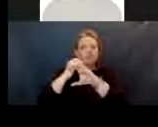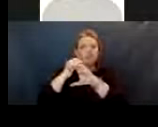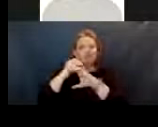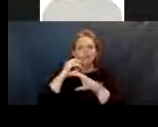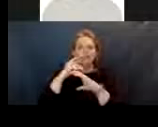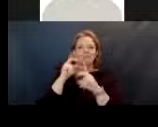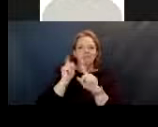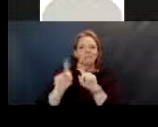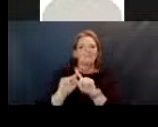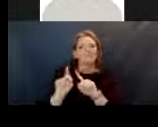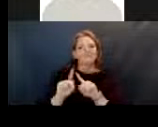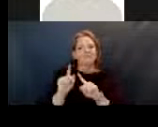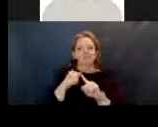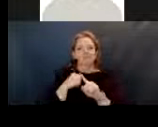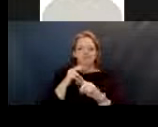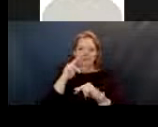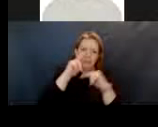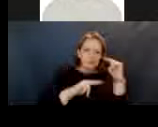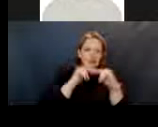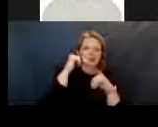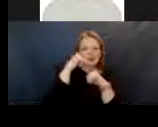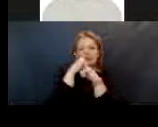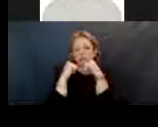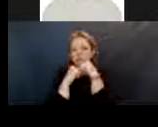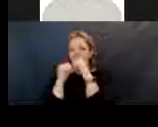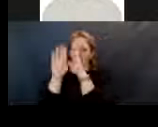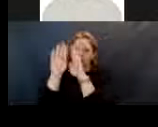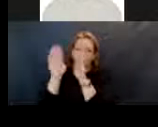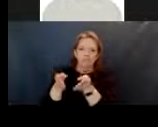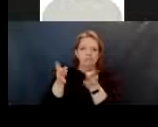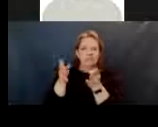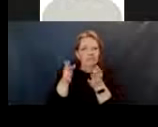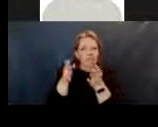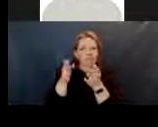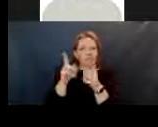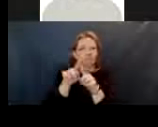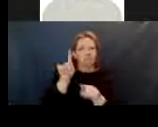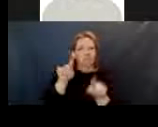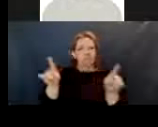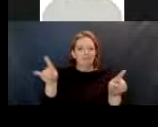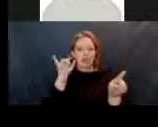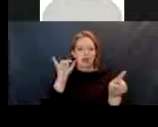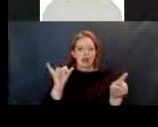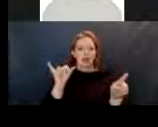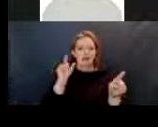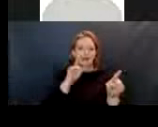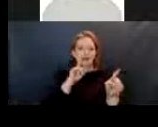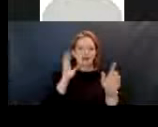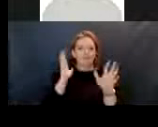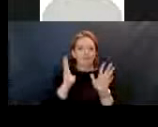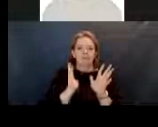houses, building structures that have been died, or they have been taken over by plant